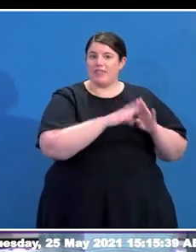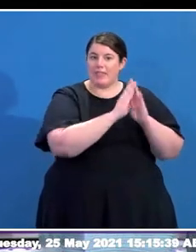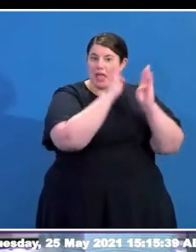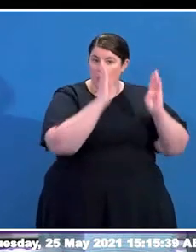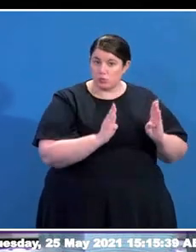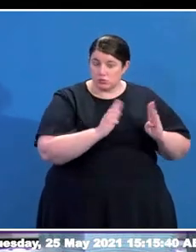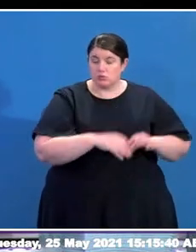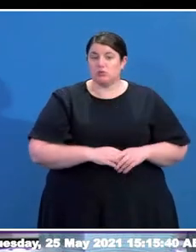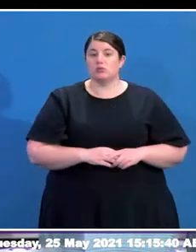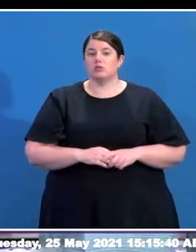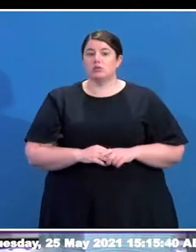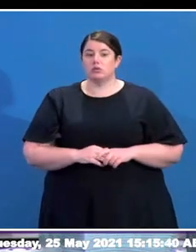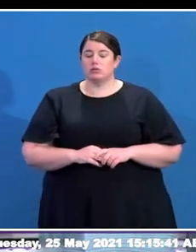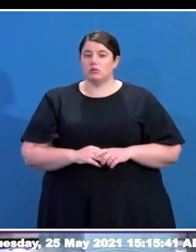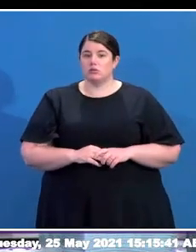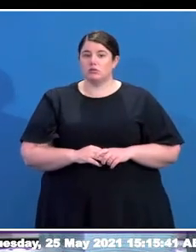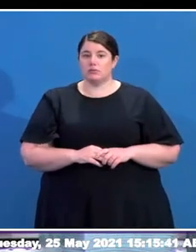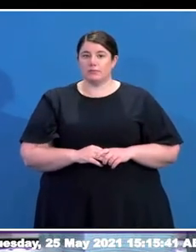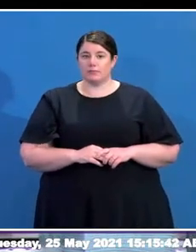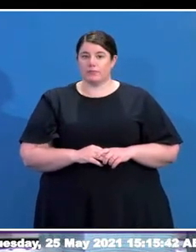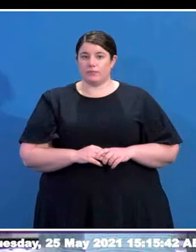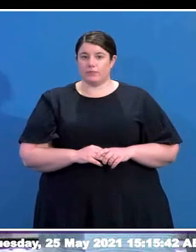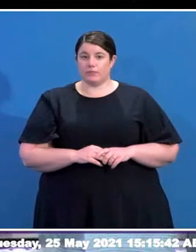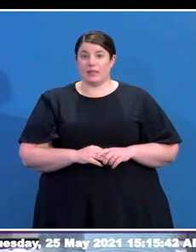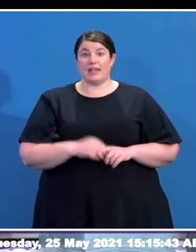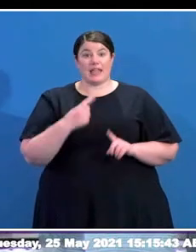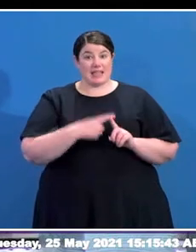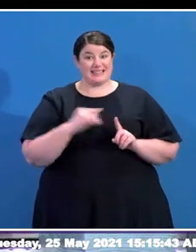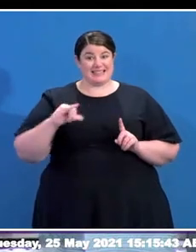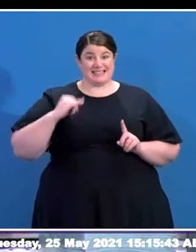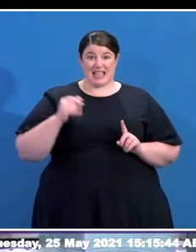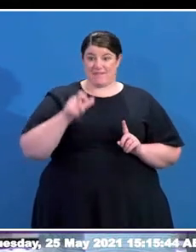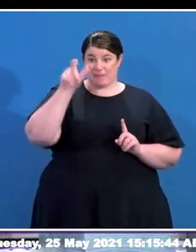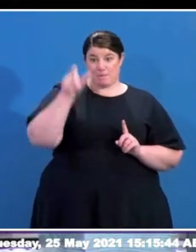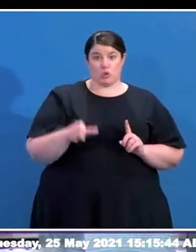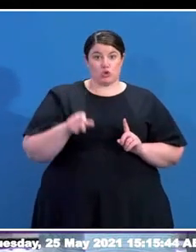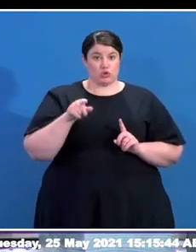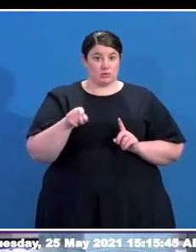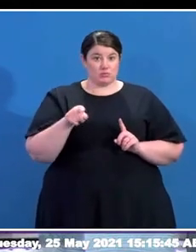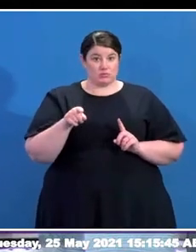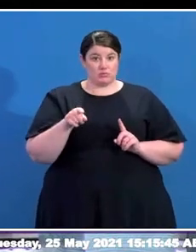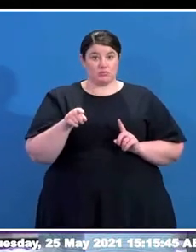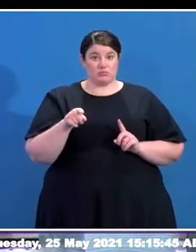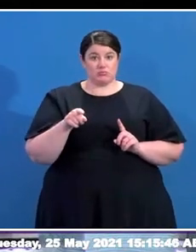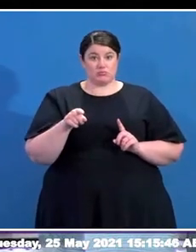and there is a staff member who is designated, whose initials I won't